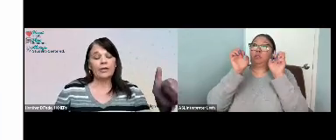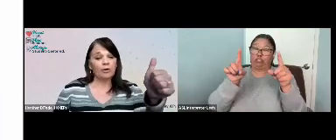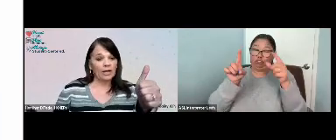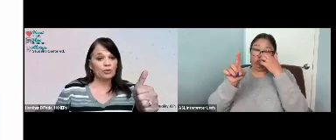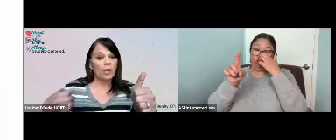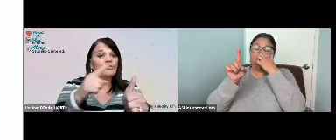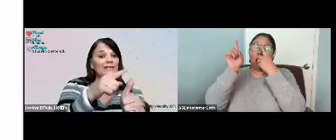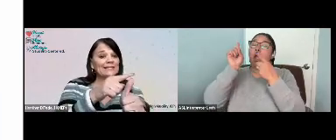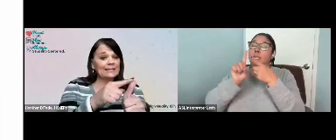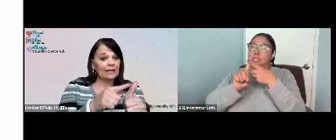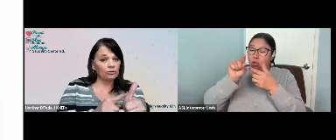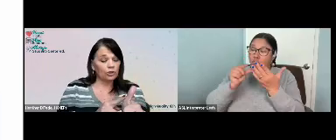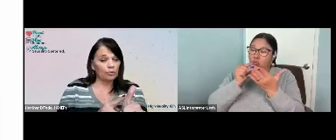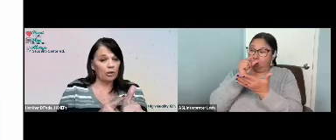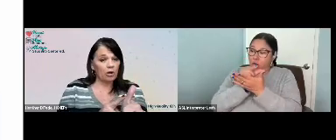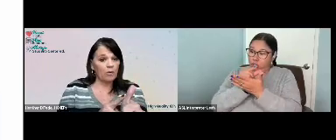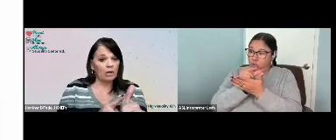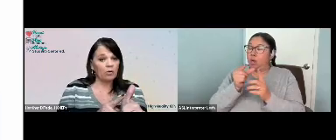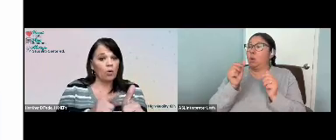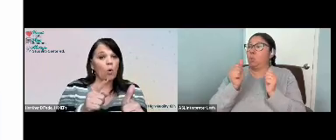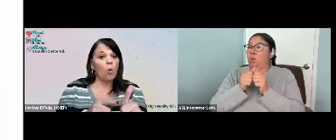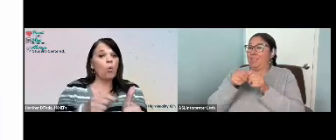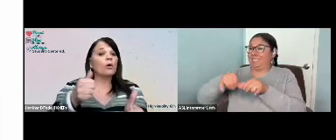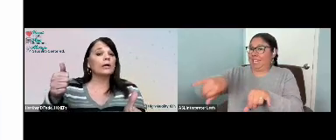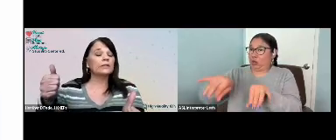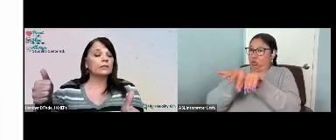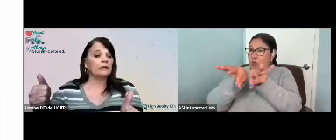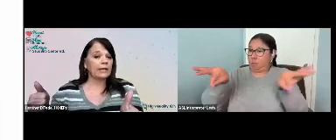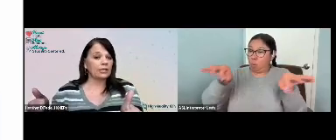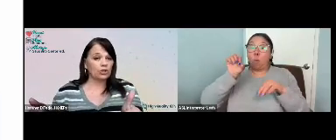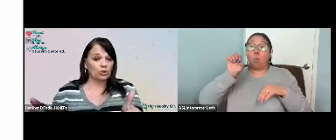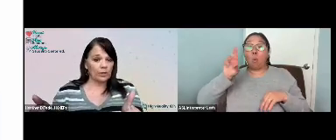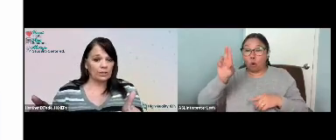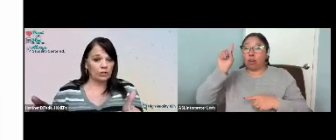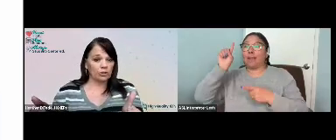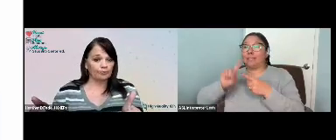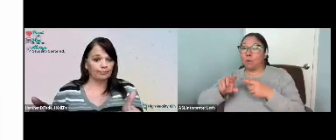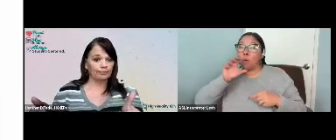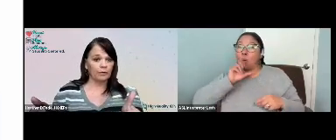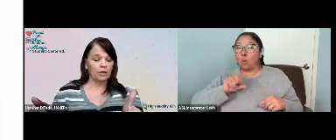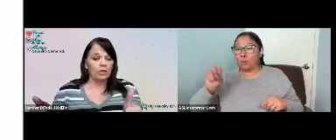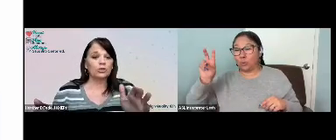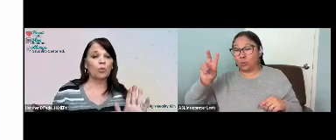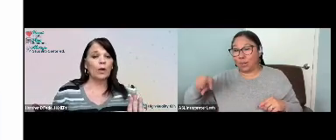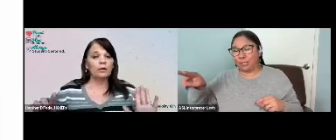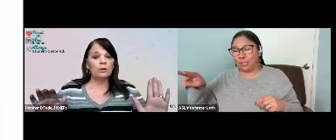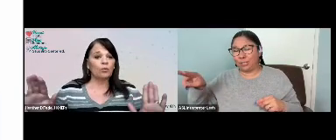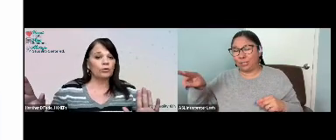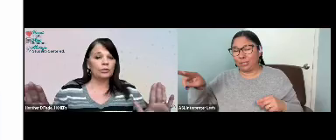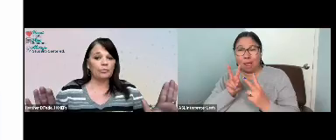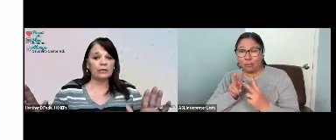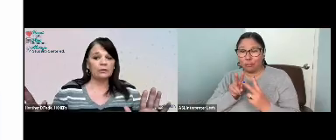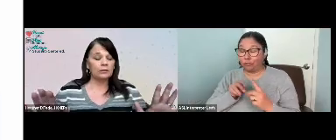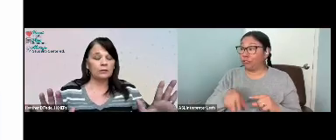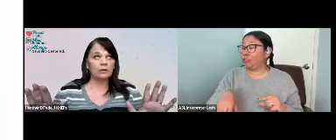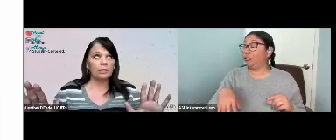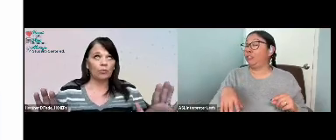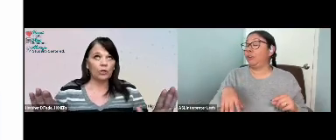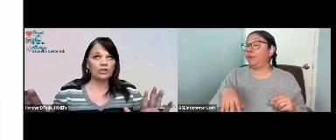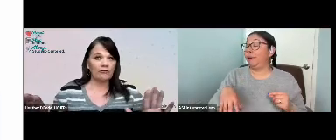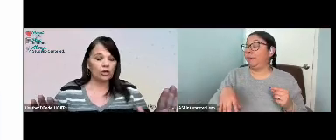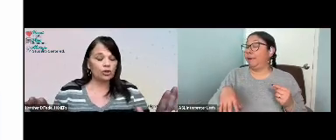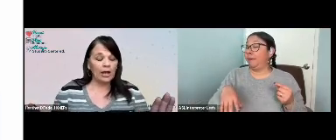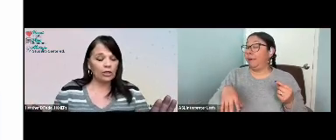until they graduate with a standard diploma or until age 22. So, what we depend whichever